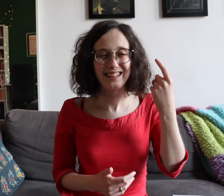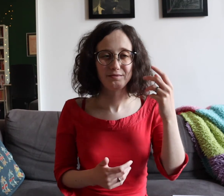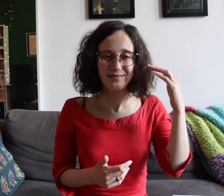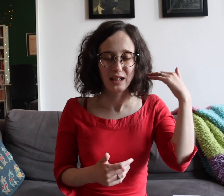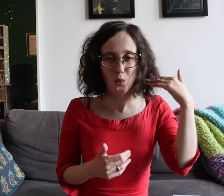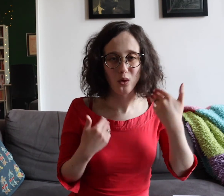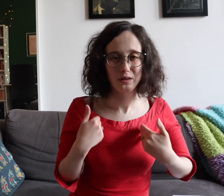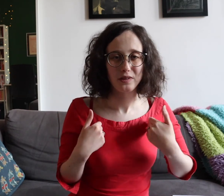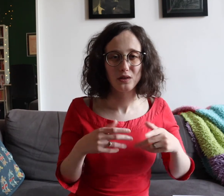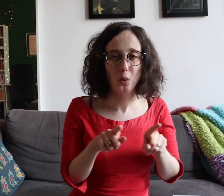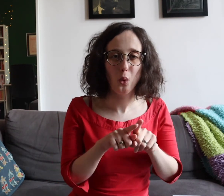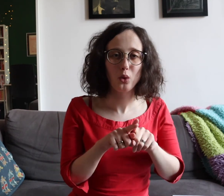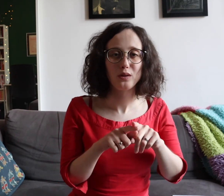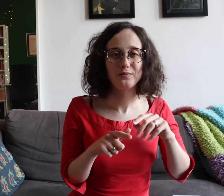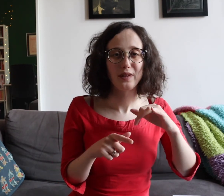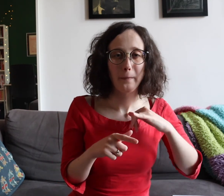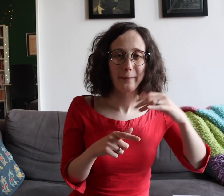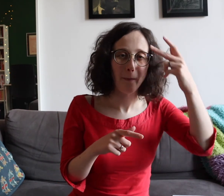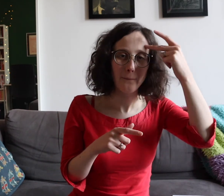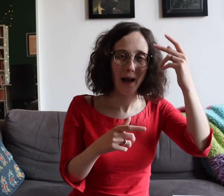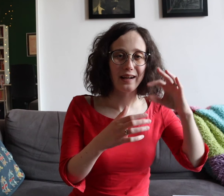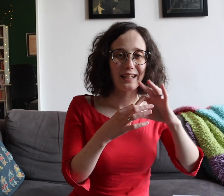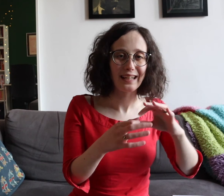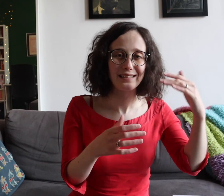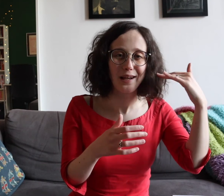I do believe hard-of-hearing people have experiences linked to being